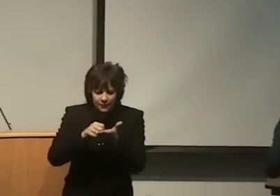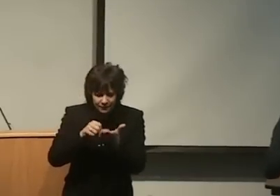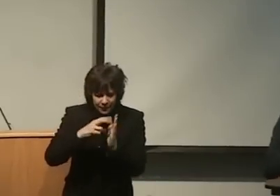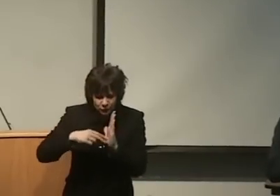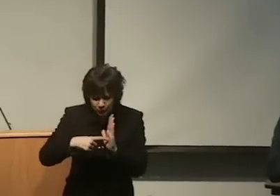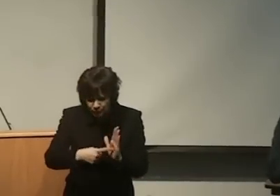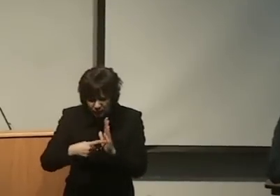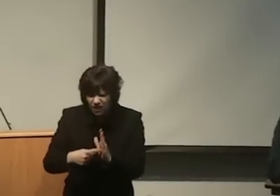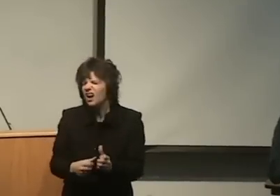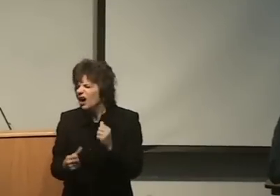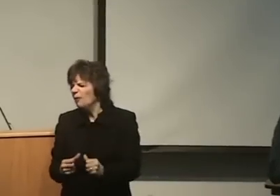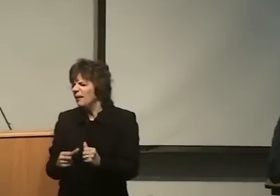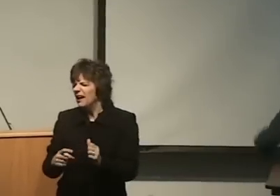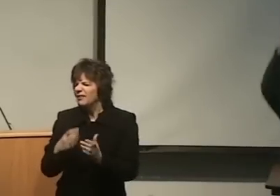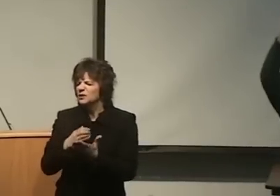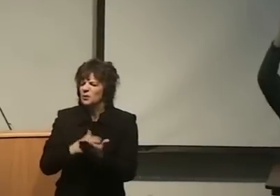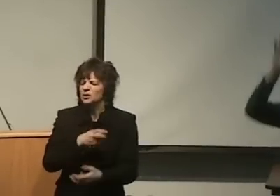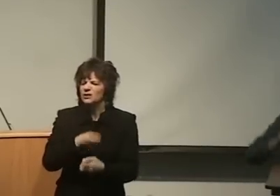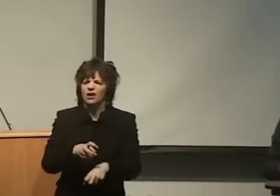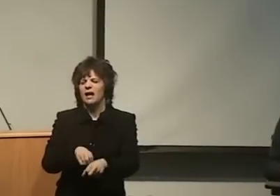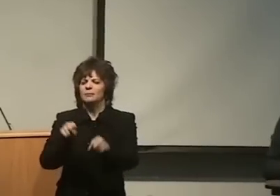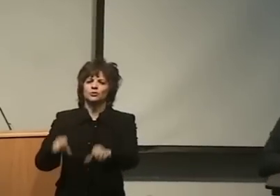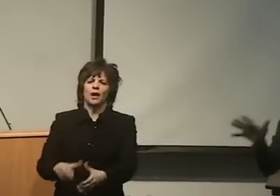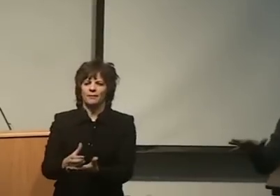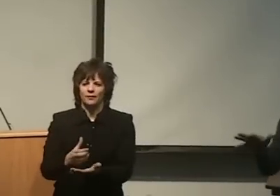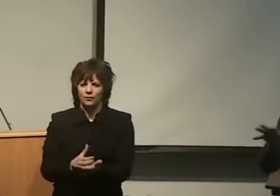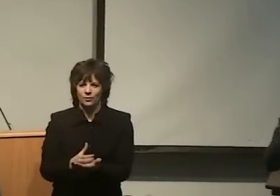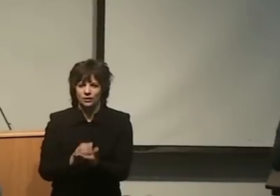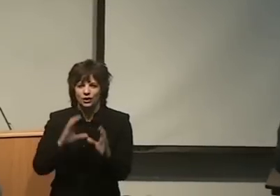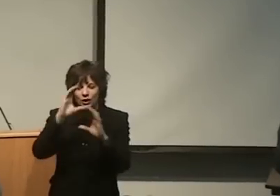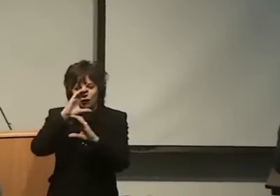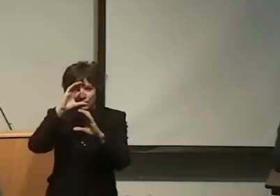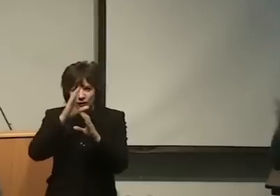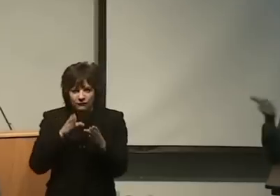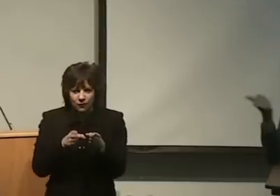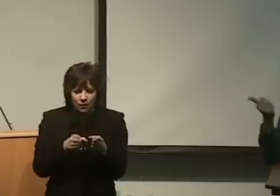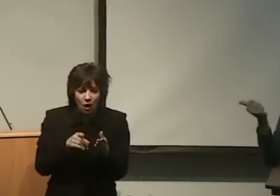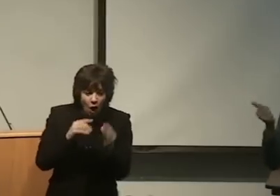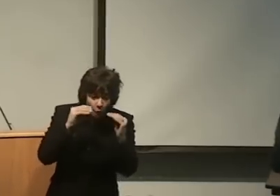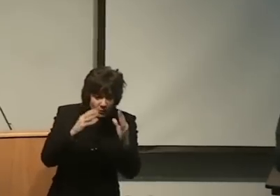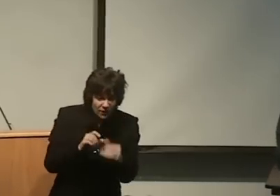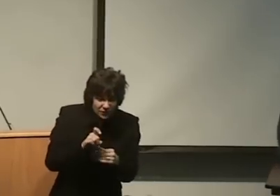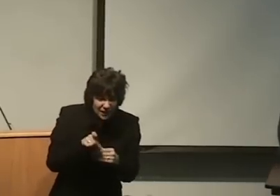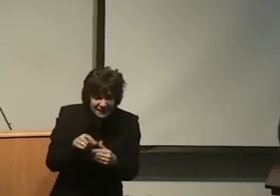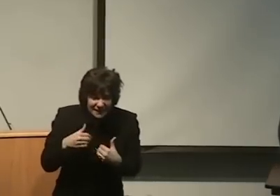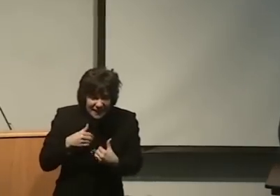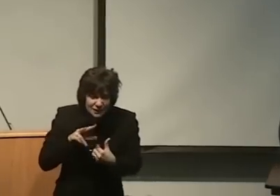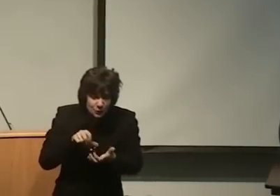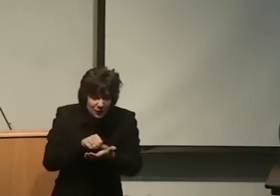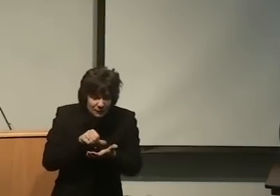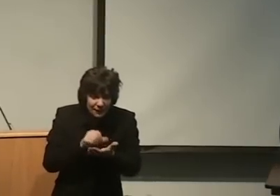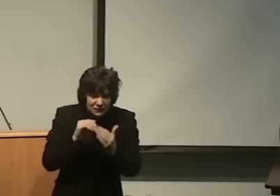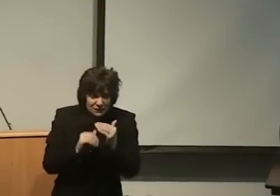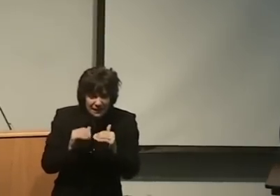Oh, man, this class is too hard, I'm out of here. They're looking for, oh man, professor X he has three pages less of writing we have to do.